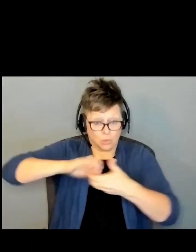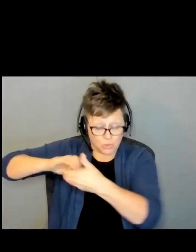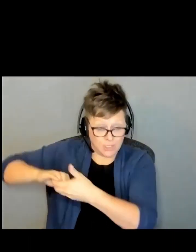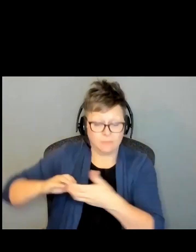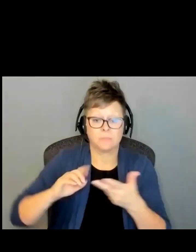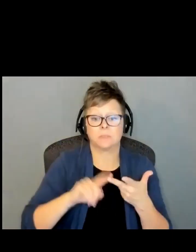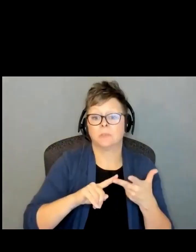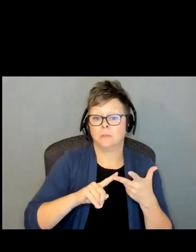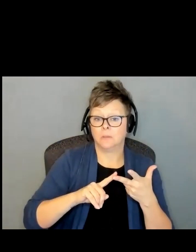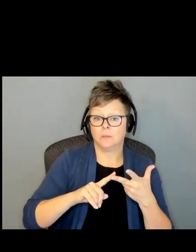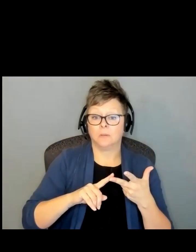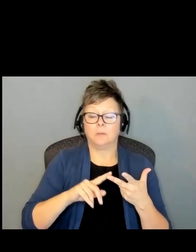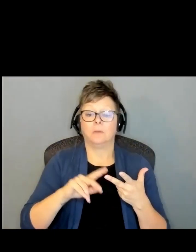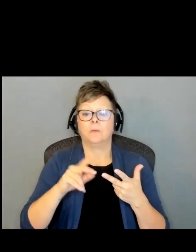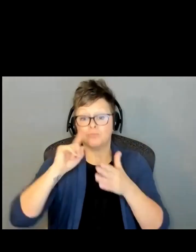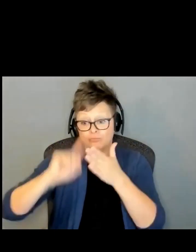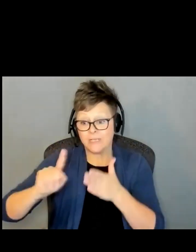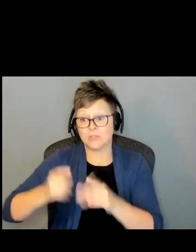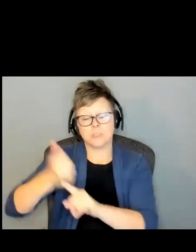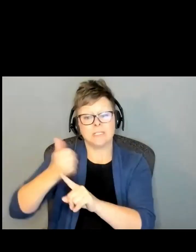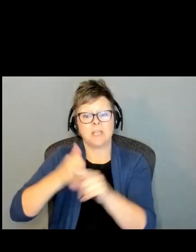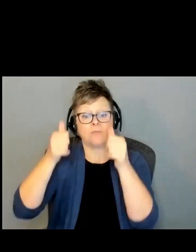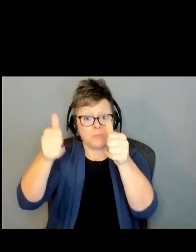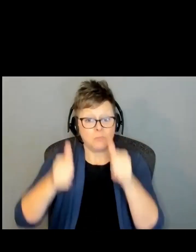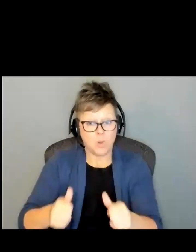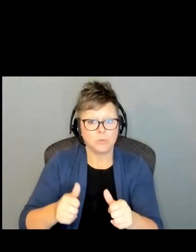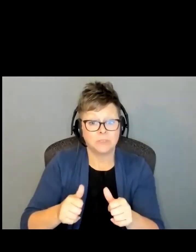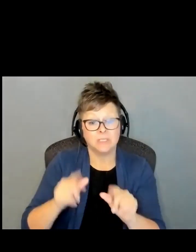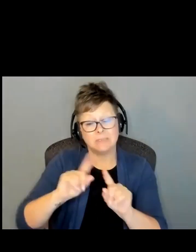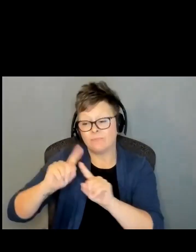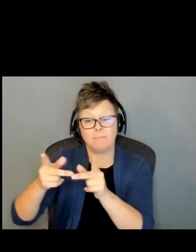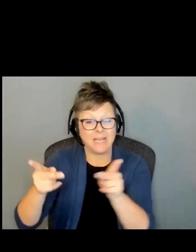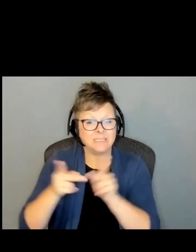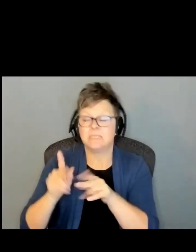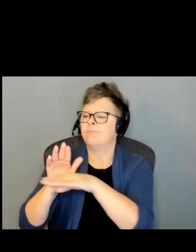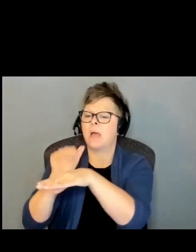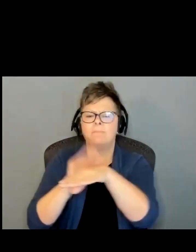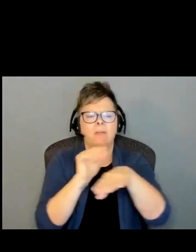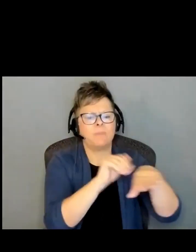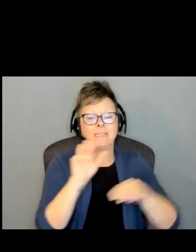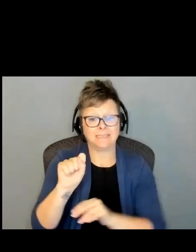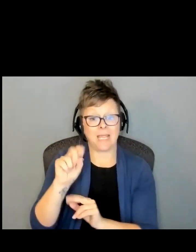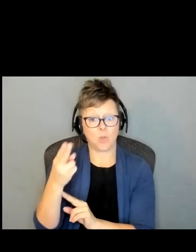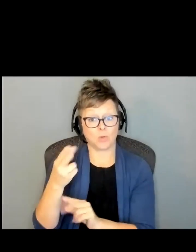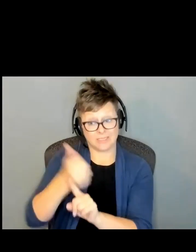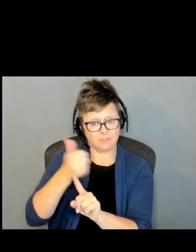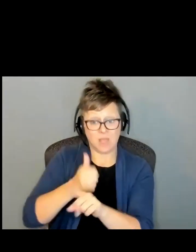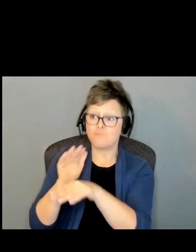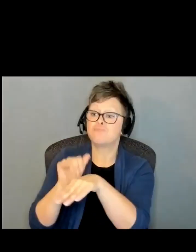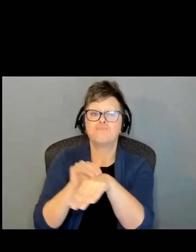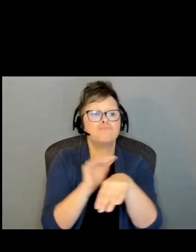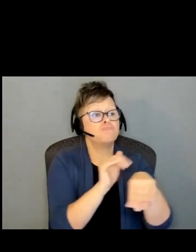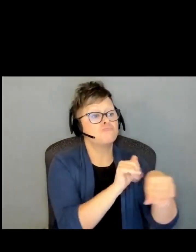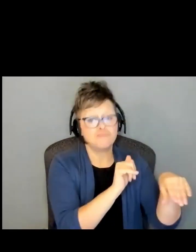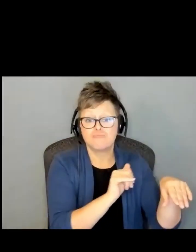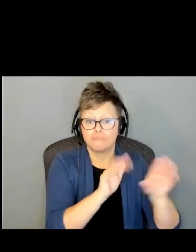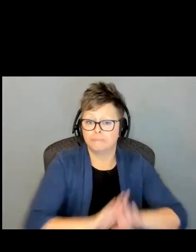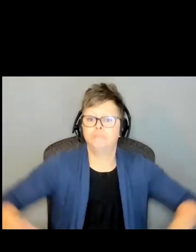our research on websites and inviting patients, stakeholders, clients across the board who